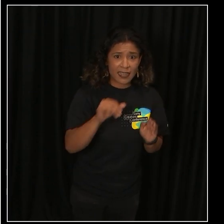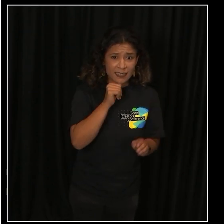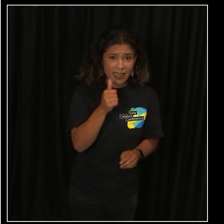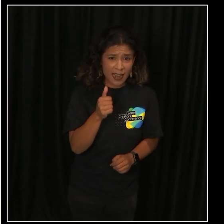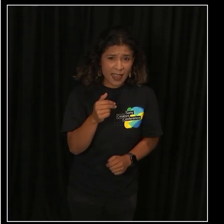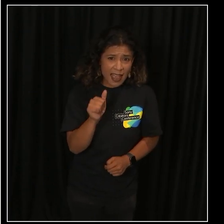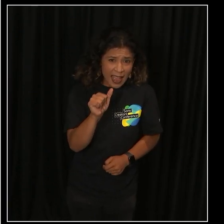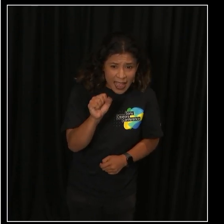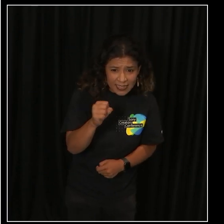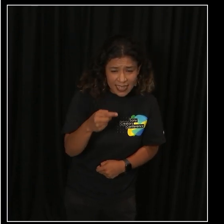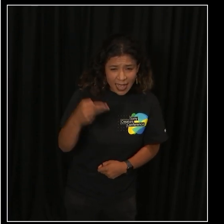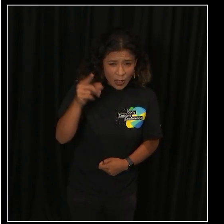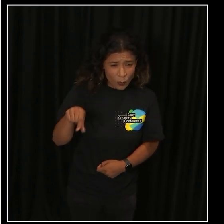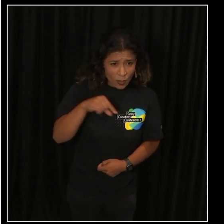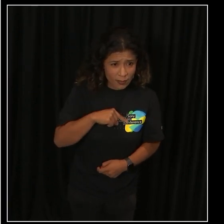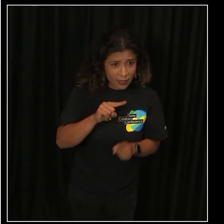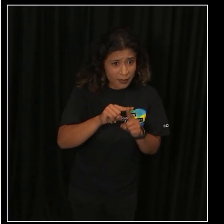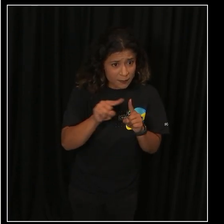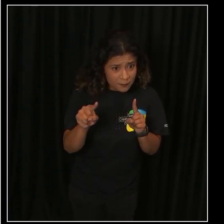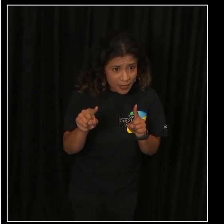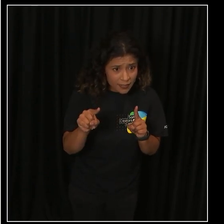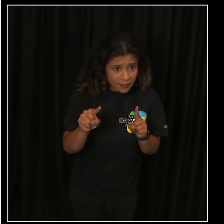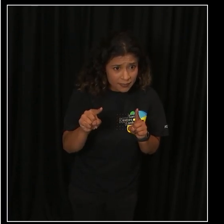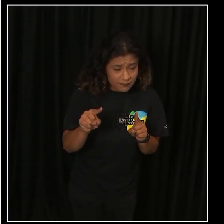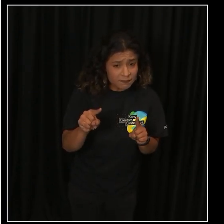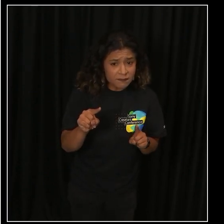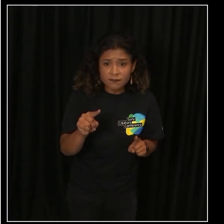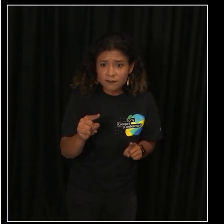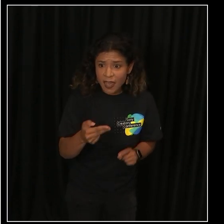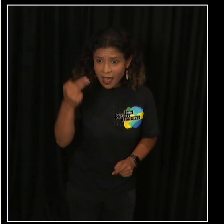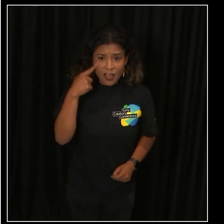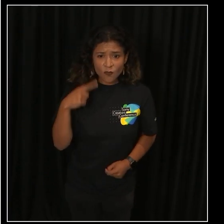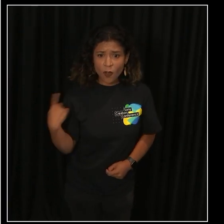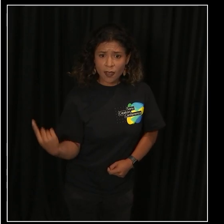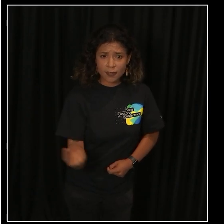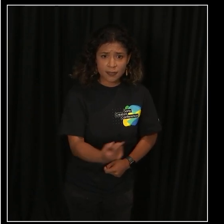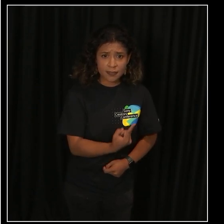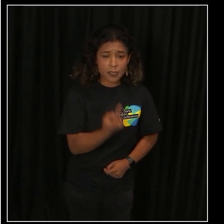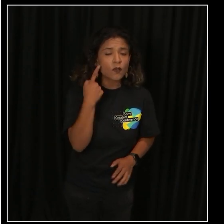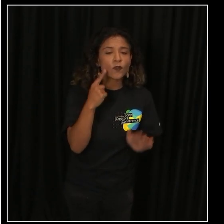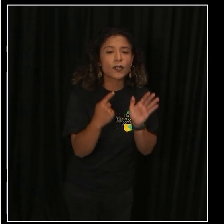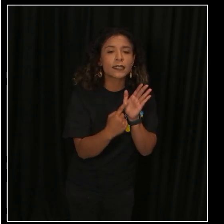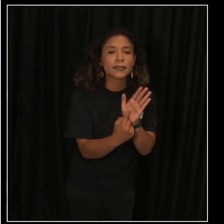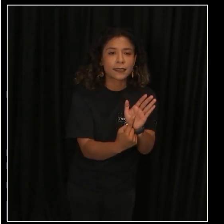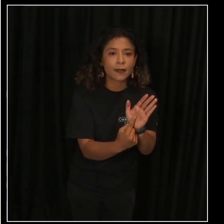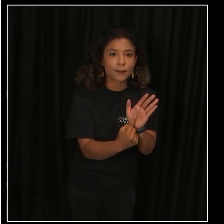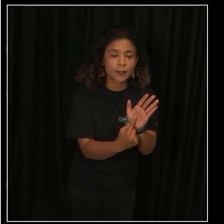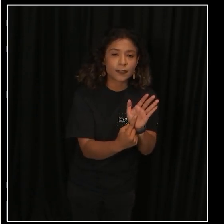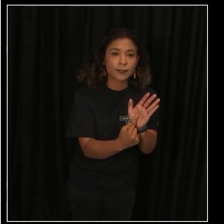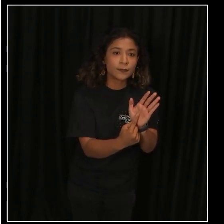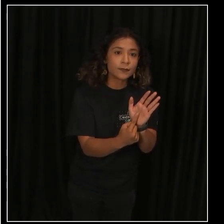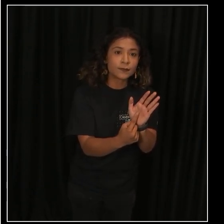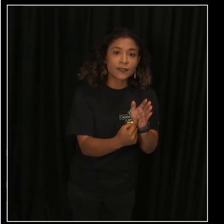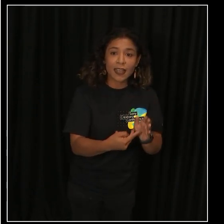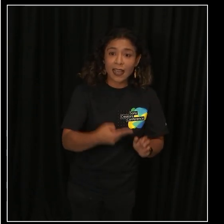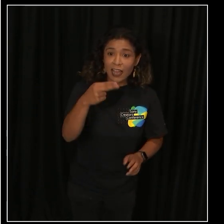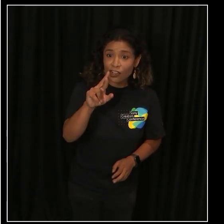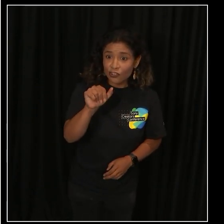but HDR feeding is very high for us. For example, we can have high realism of a sunset